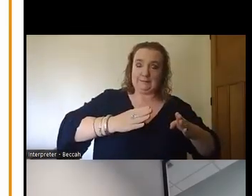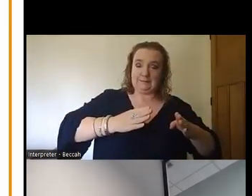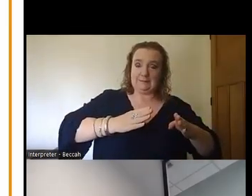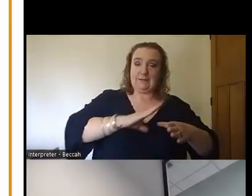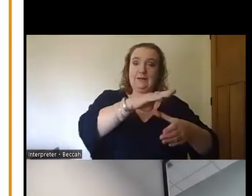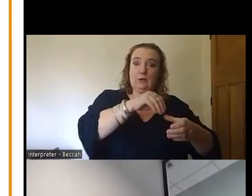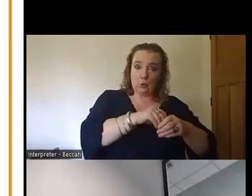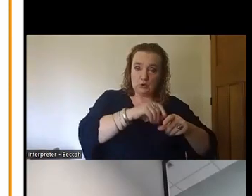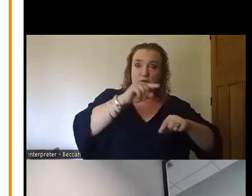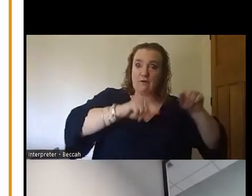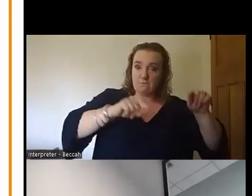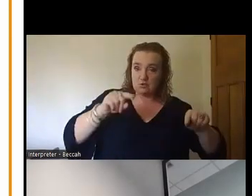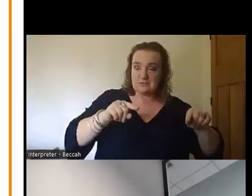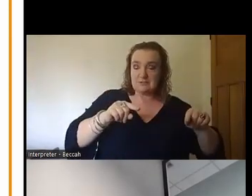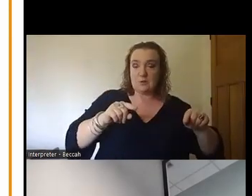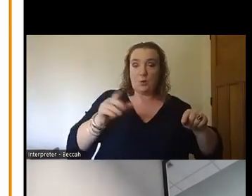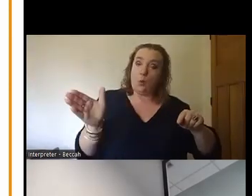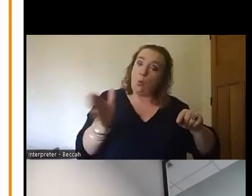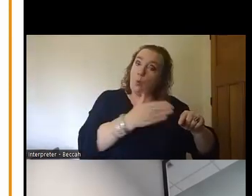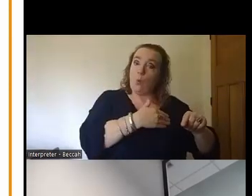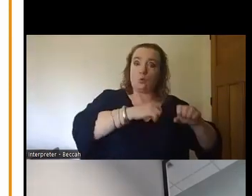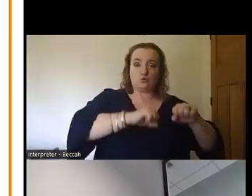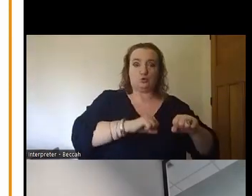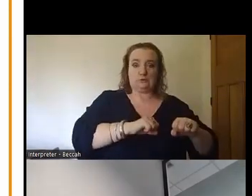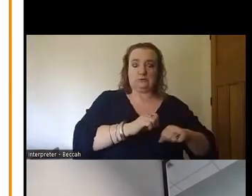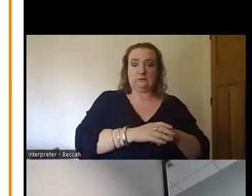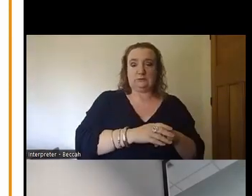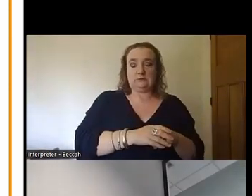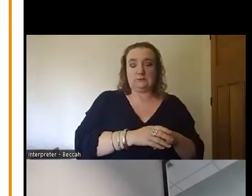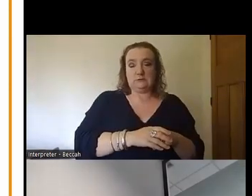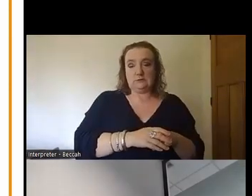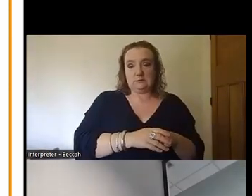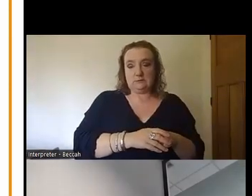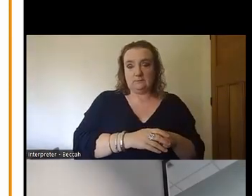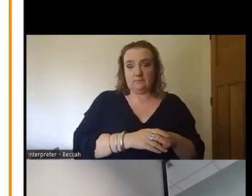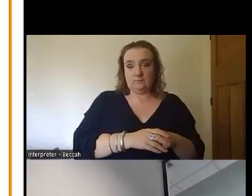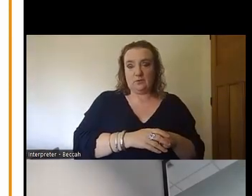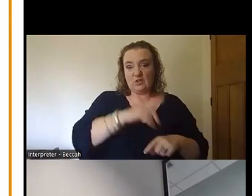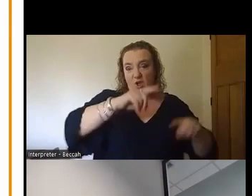diversity around all learners, calling out the diverse languages, identities,